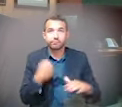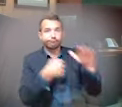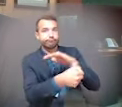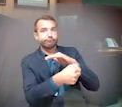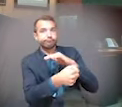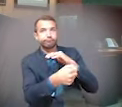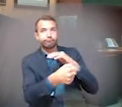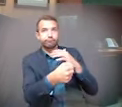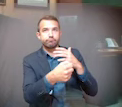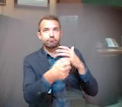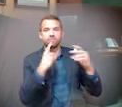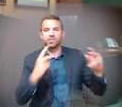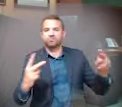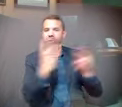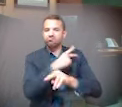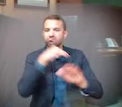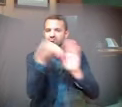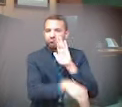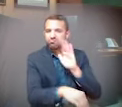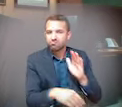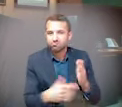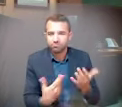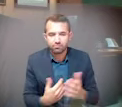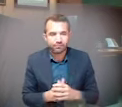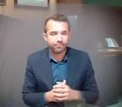So those are some of the kind